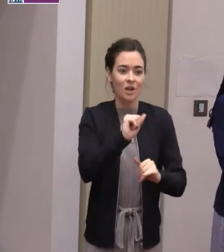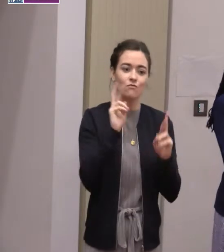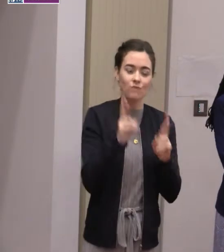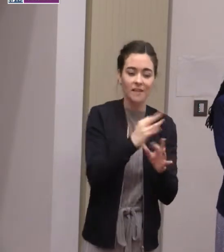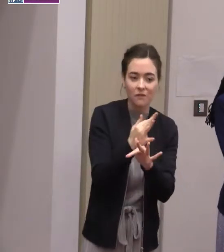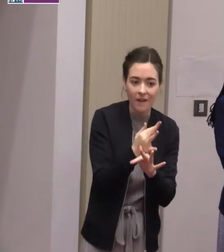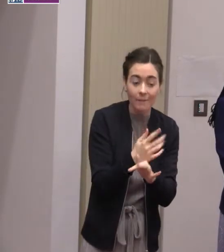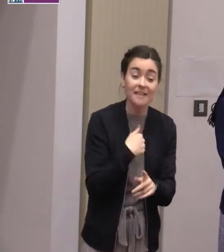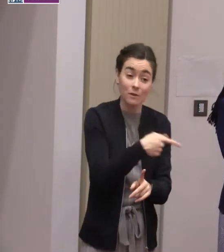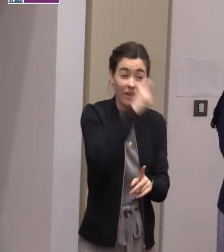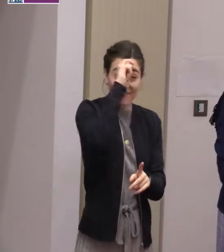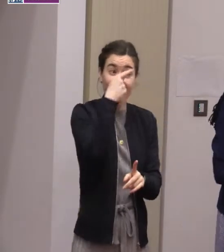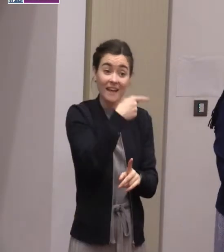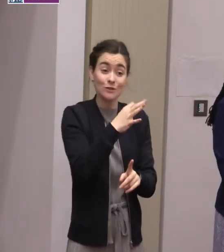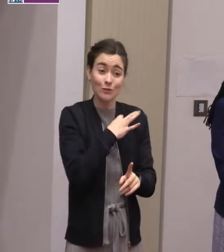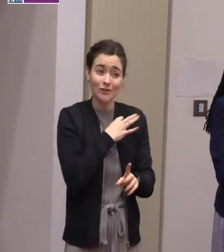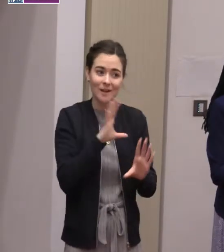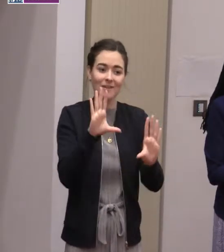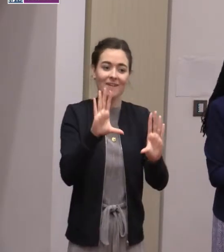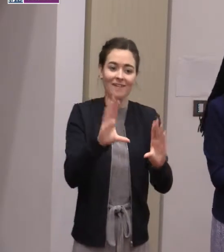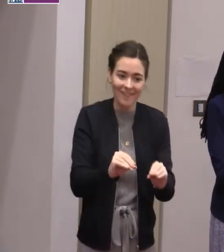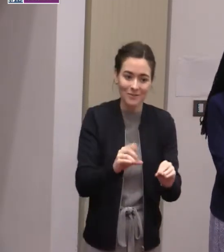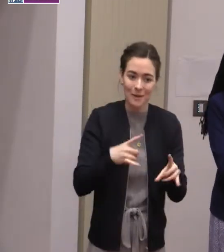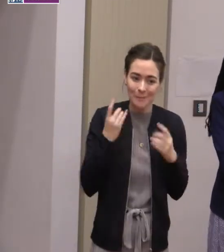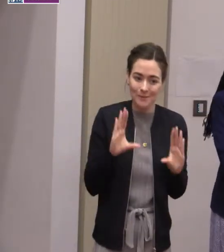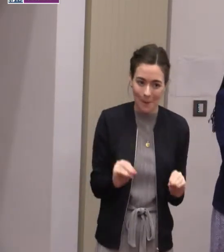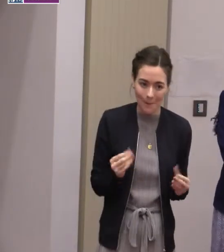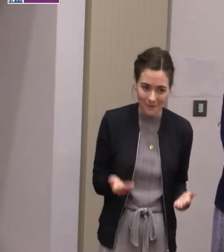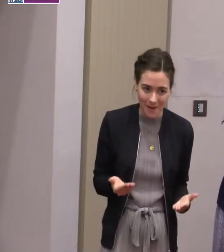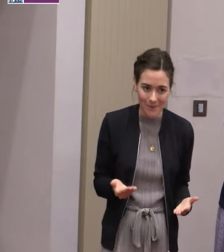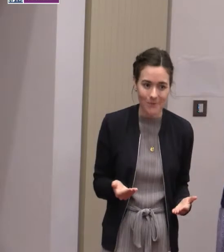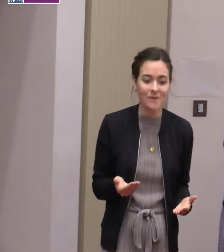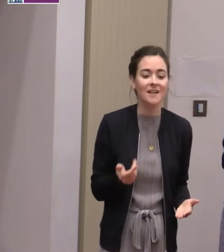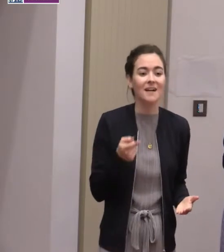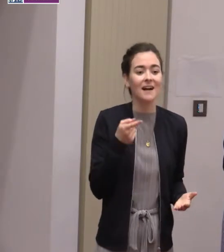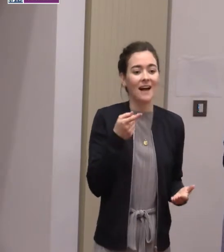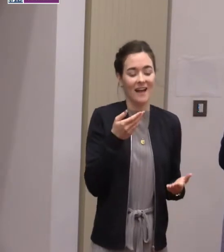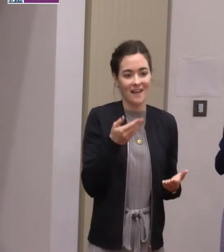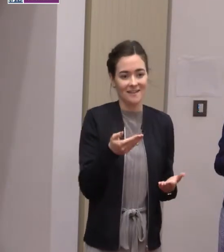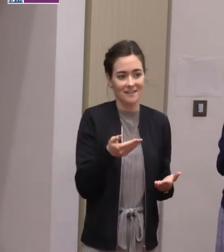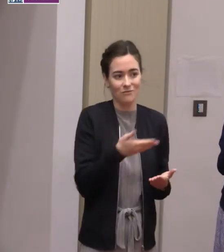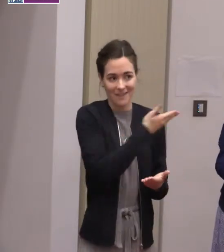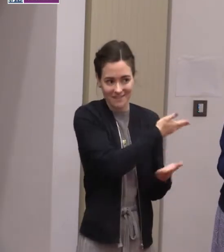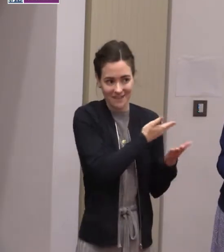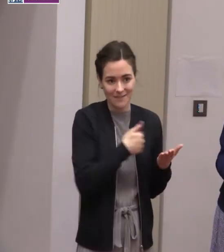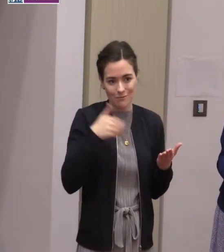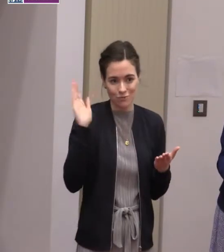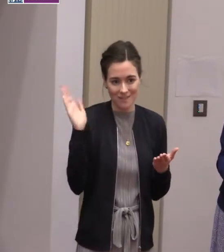This is a good place to stop, I'm happy to stop air and the rest of the presentation is in the Dropbox.